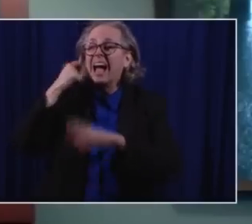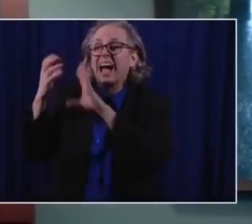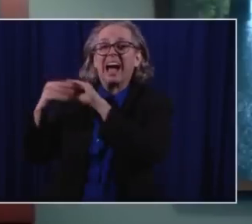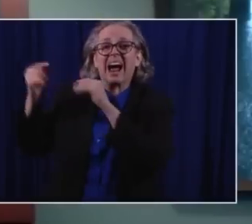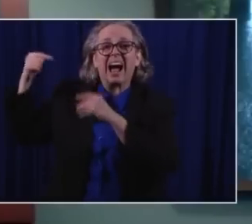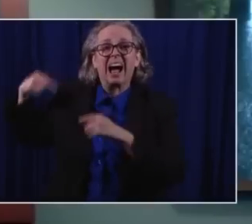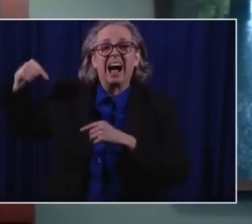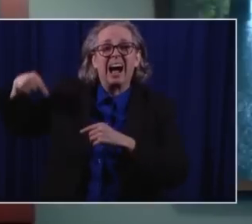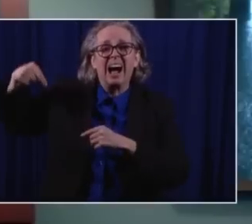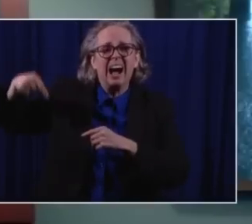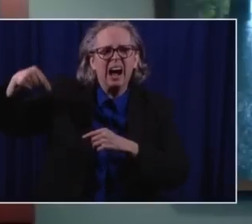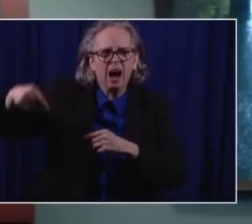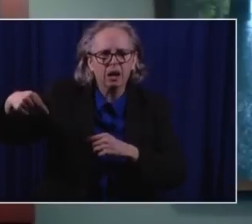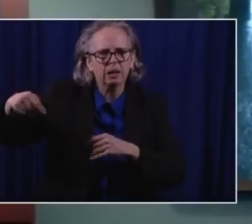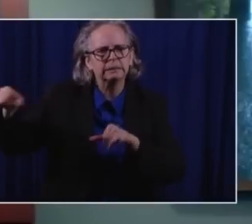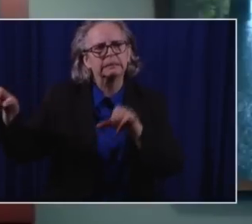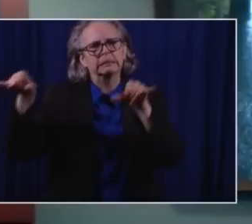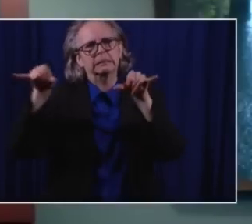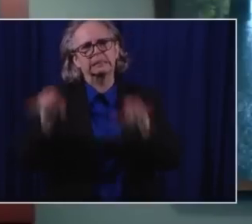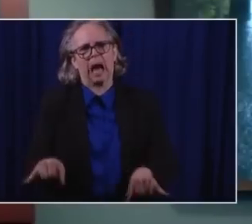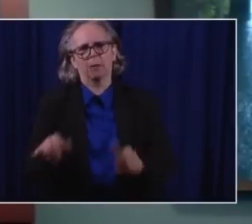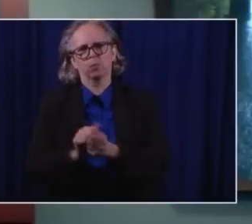those more critical patients. And that's exactly what we've